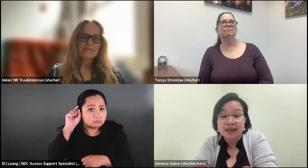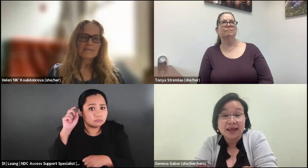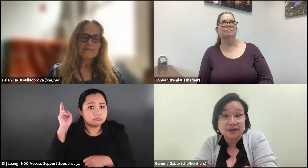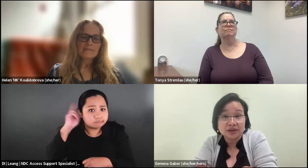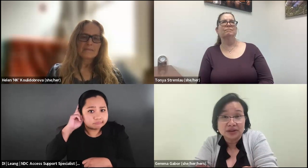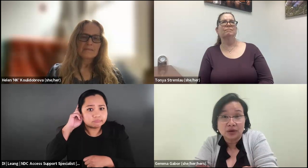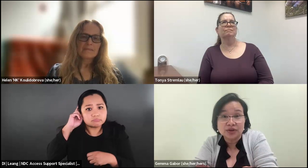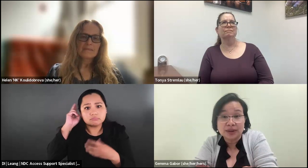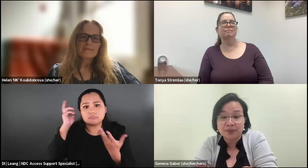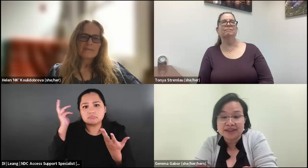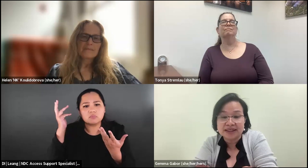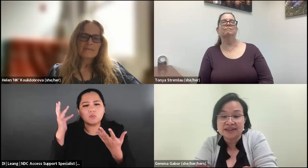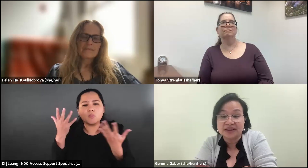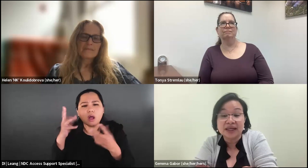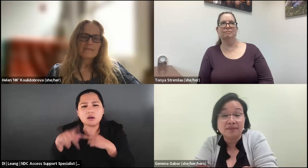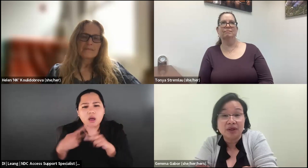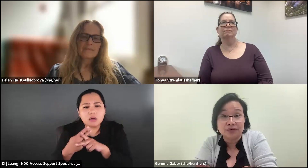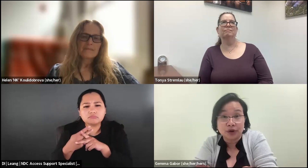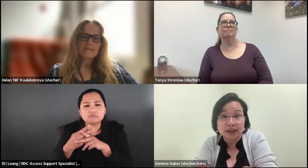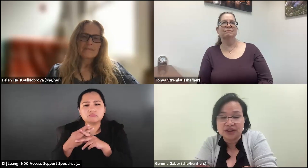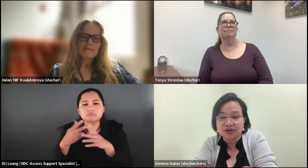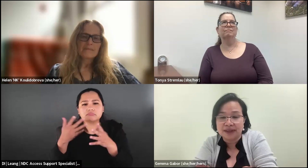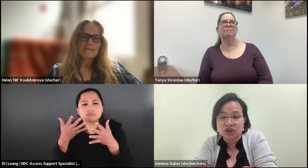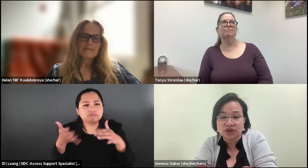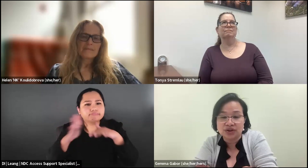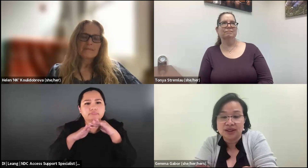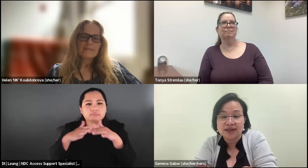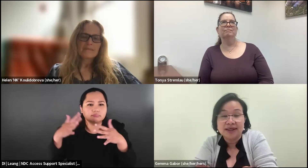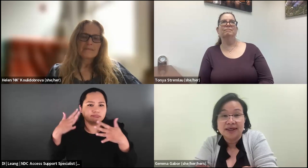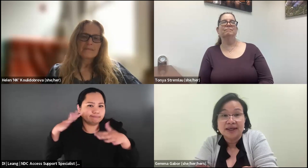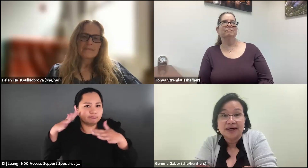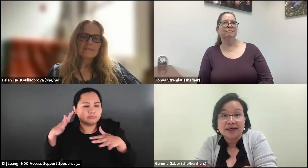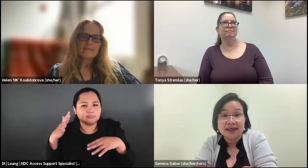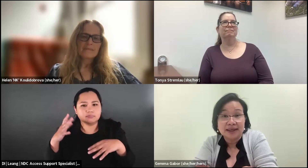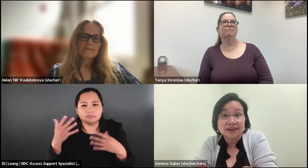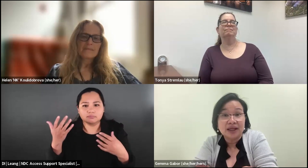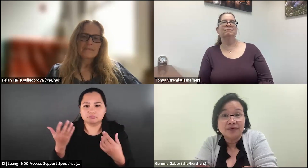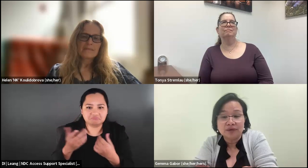And there's also the presence and timing of early intervention and the level